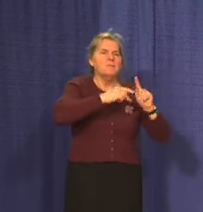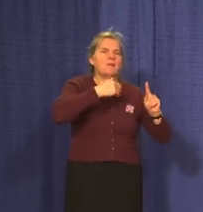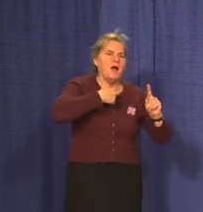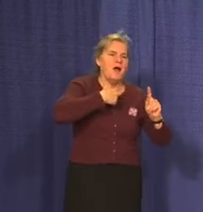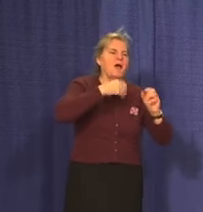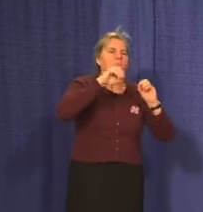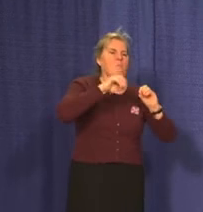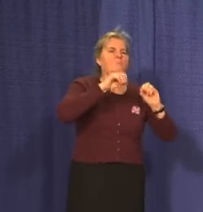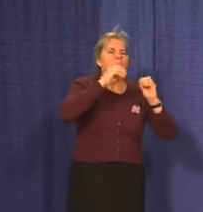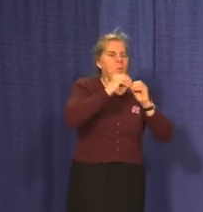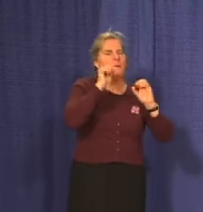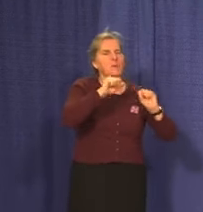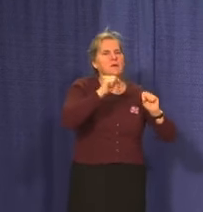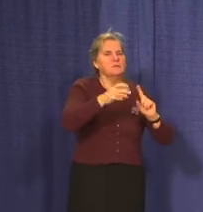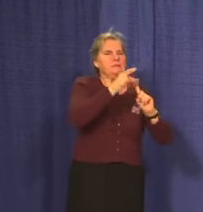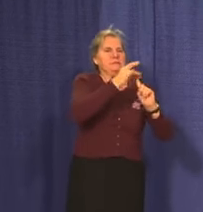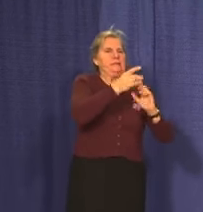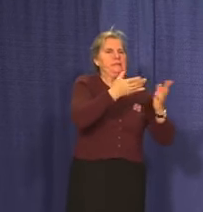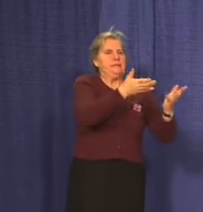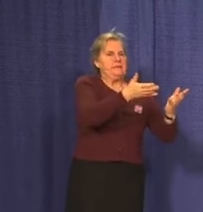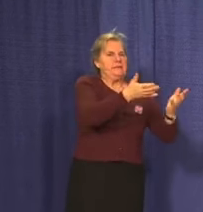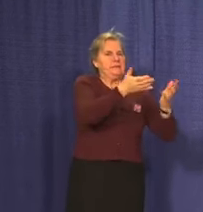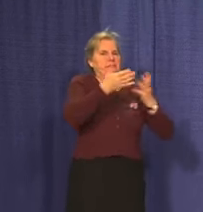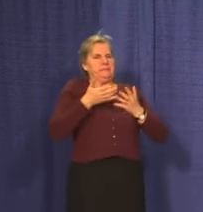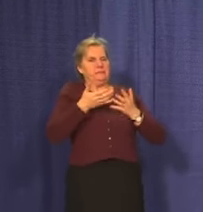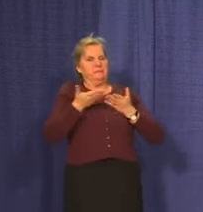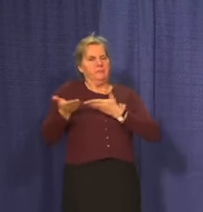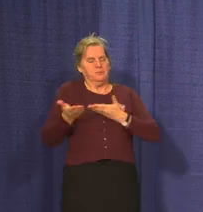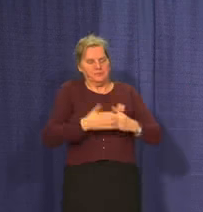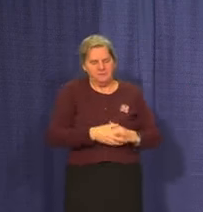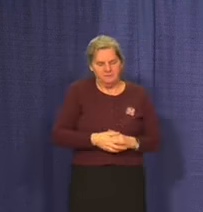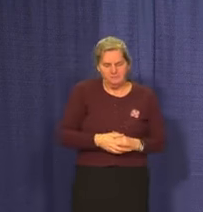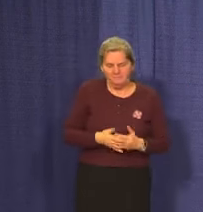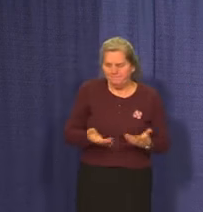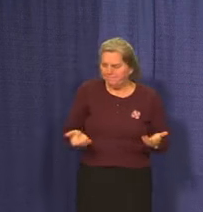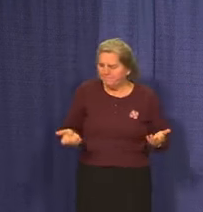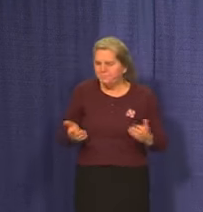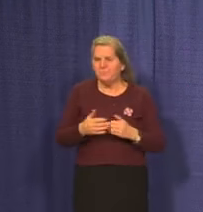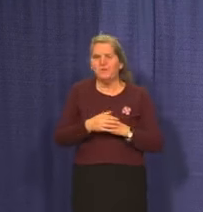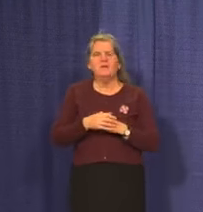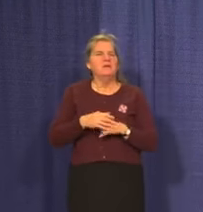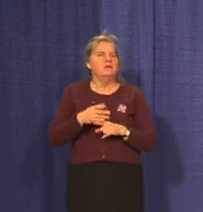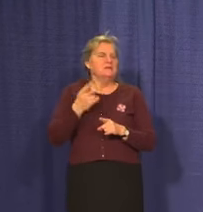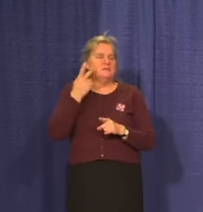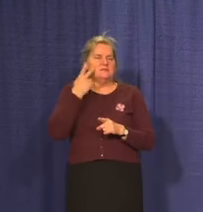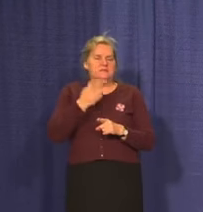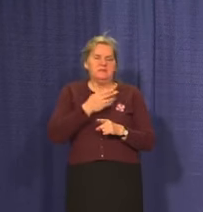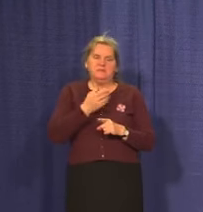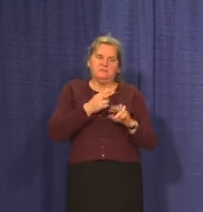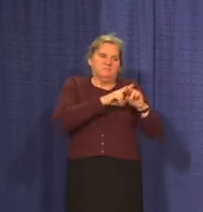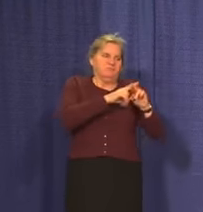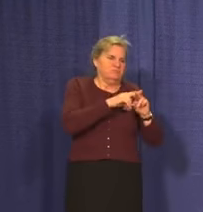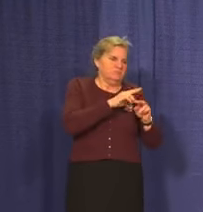GIVEN THE INCREASING RISK OF MULTIPLE CASES OR OUTBREAKS IN YUKON AND THE INCREASING CASE ACTIVITY IN BC, I THERE FOR GAVE